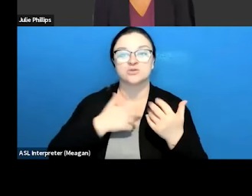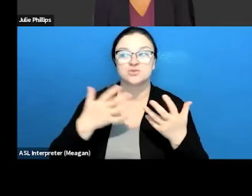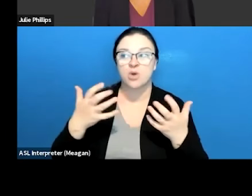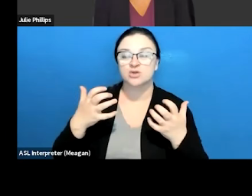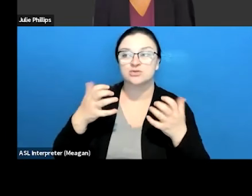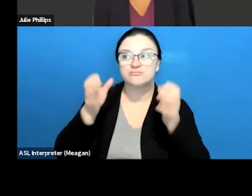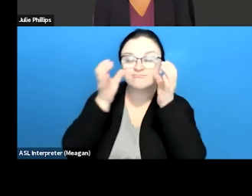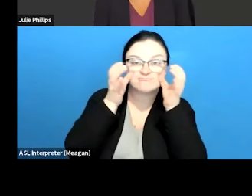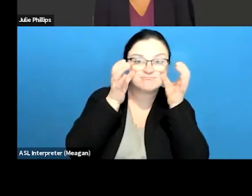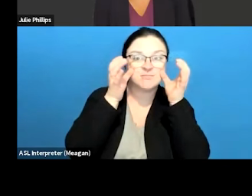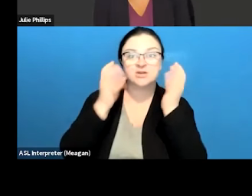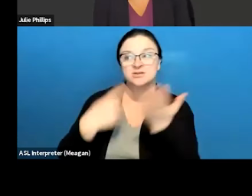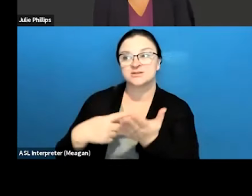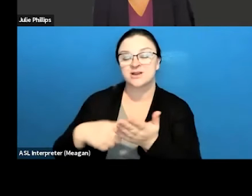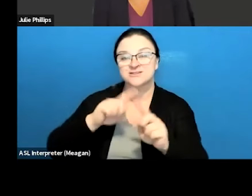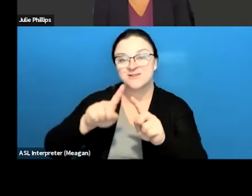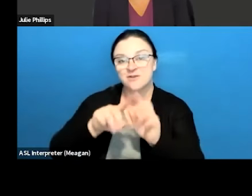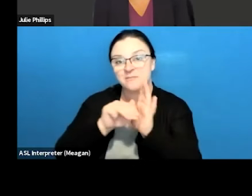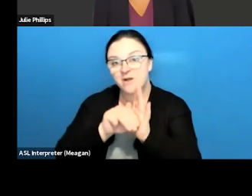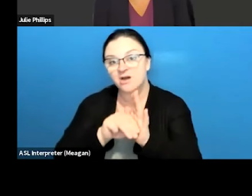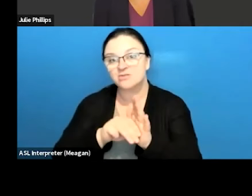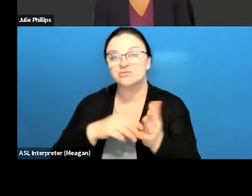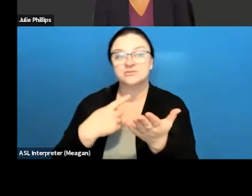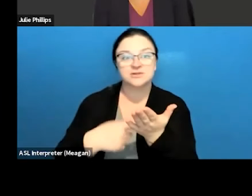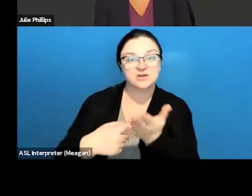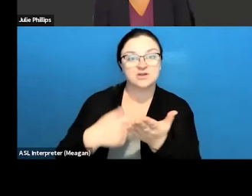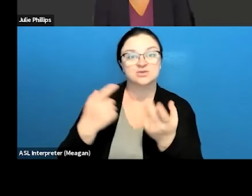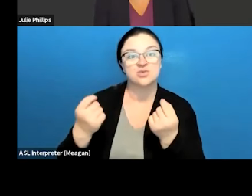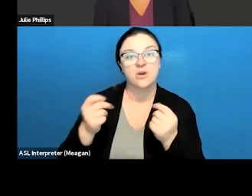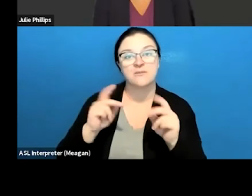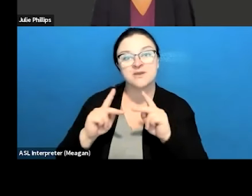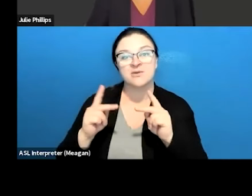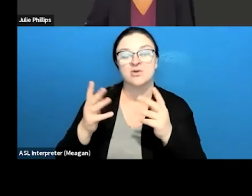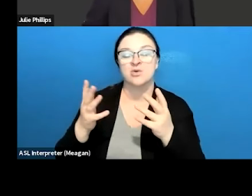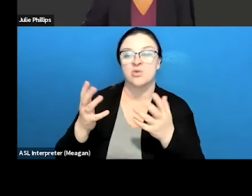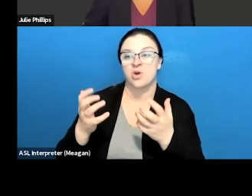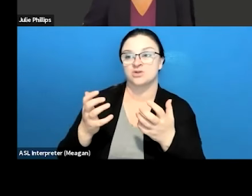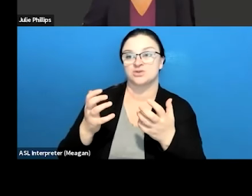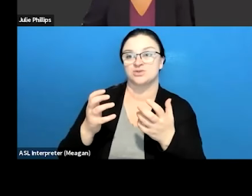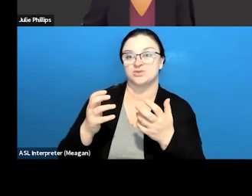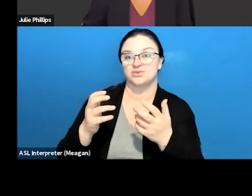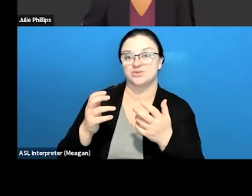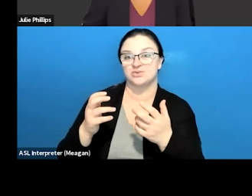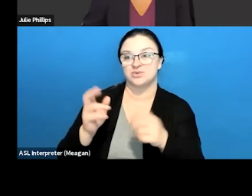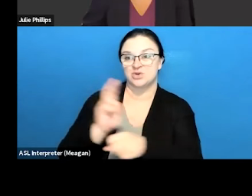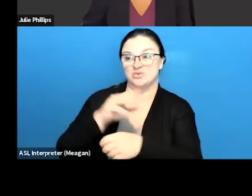having folks talk about what they might want to pilot in their agencies.